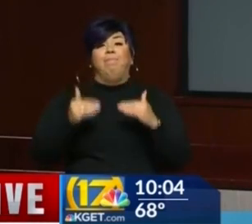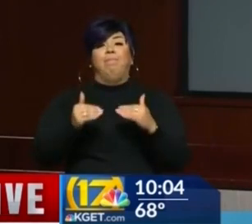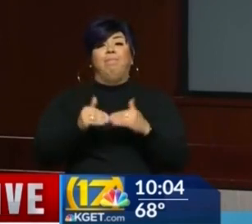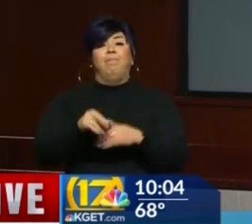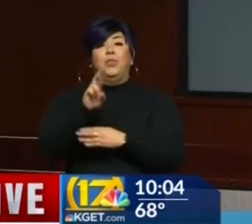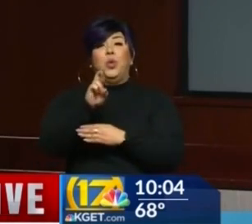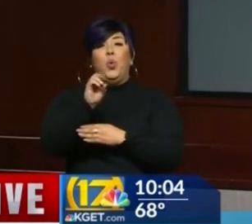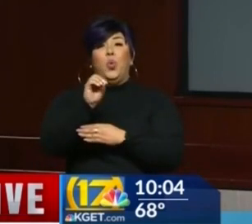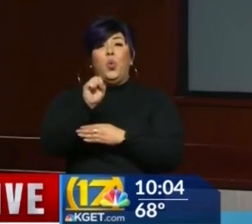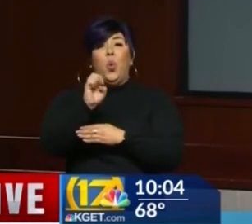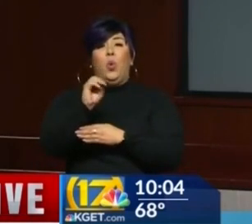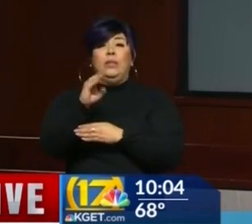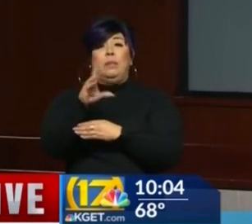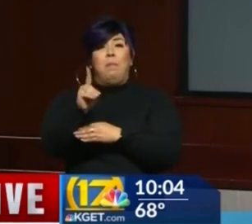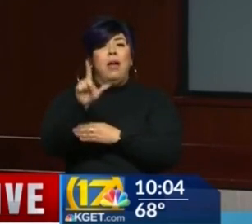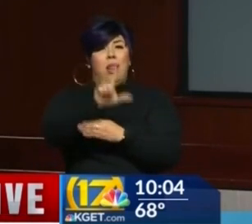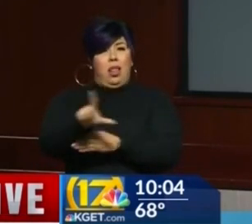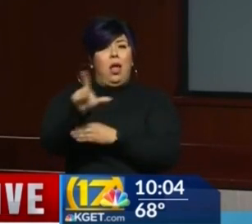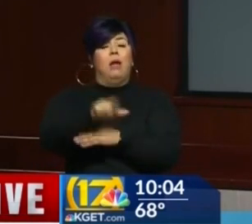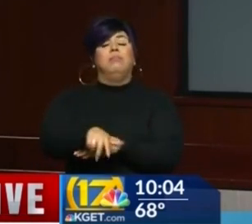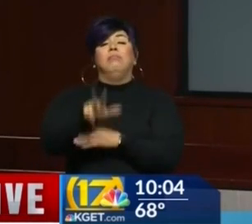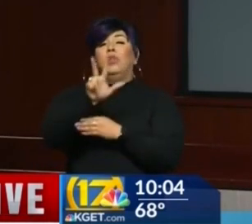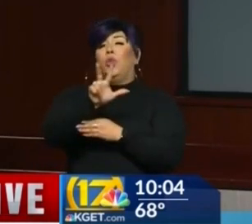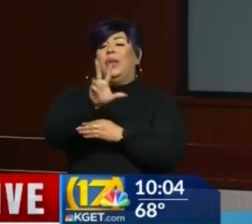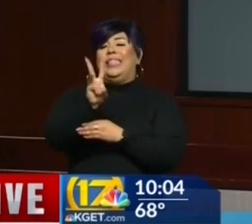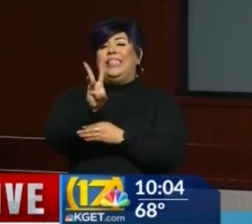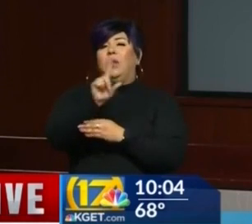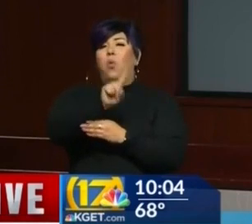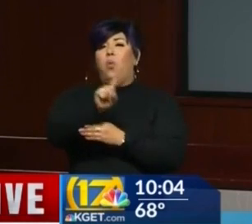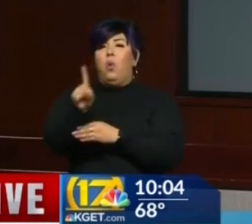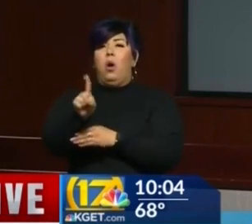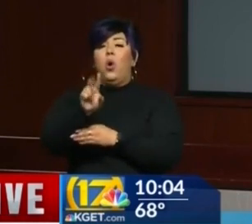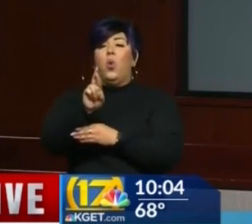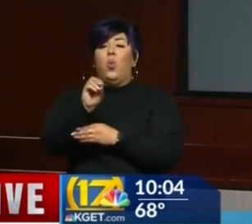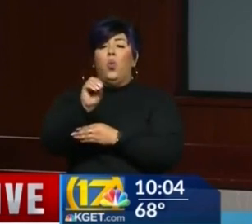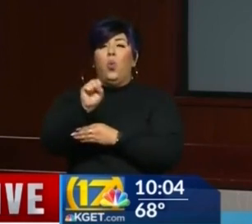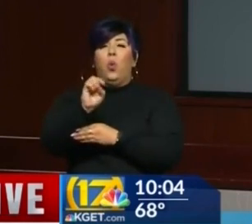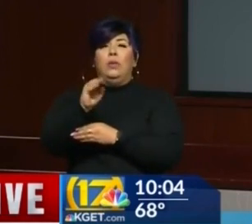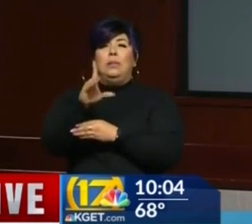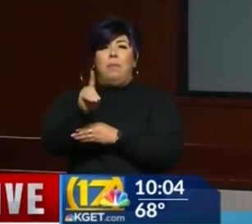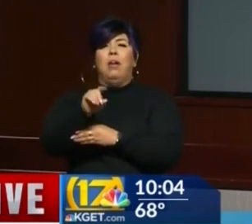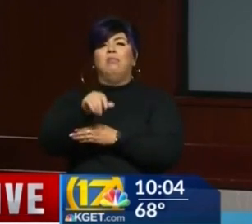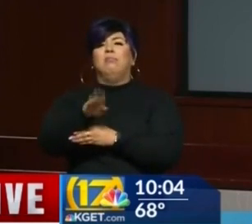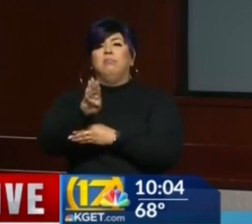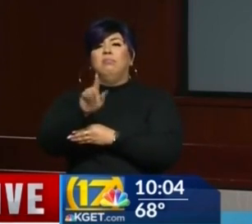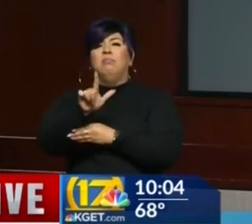FROM TUESDAY THROUGH SATURDAY 7 AM TO 7 PM AND THEN THE NEXT